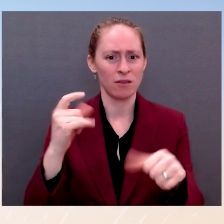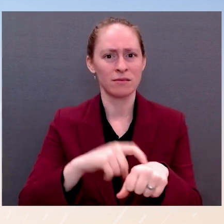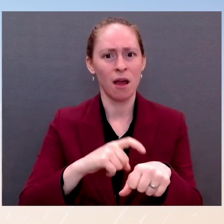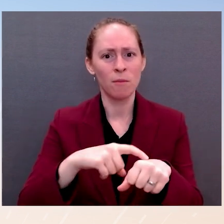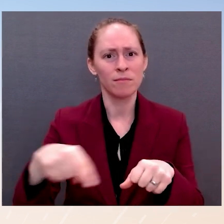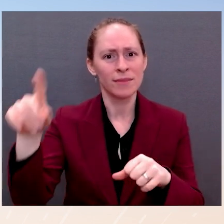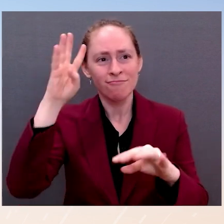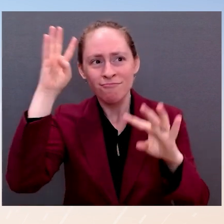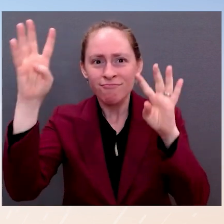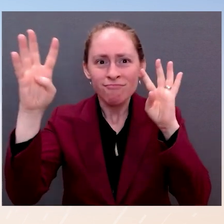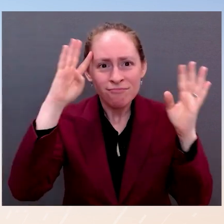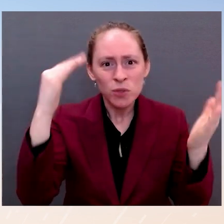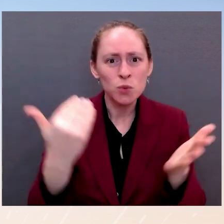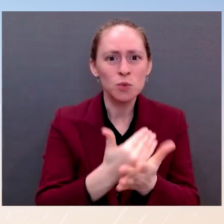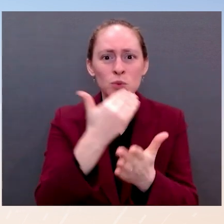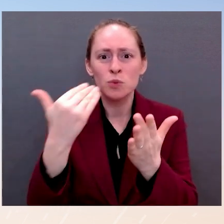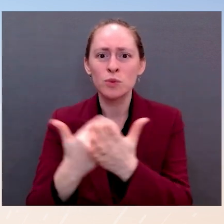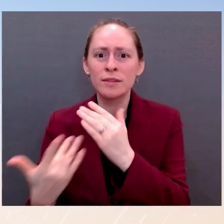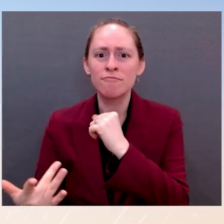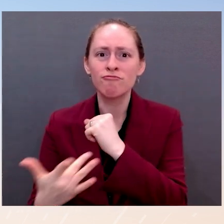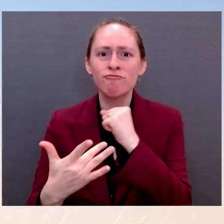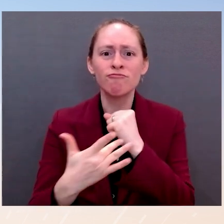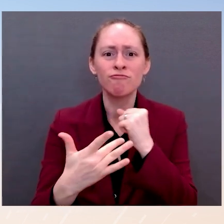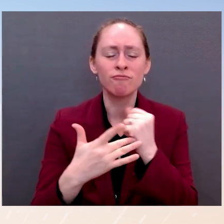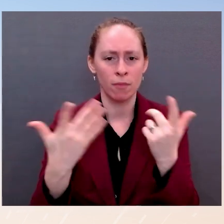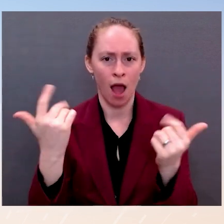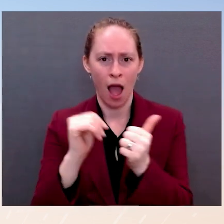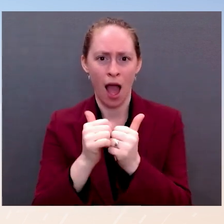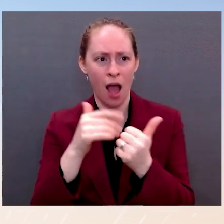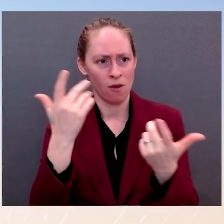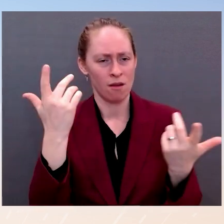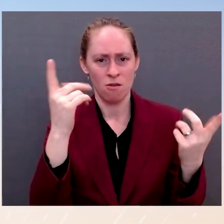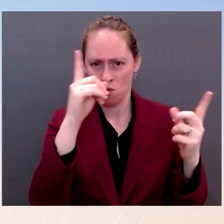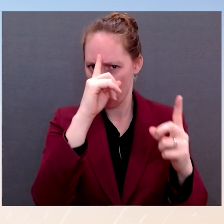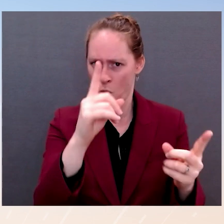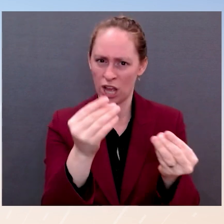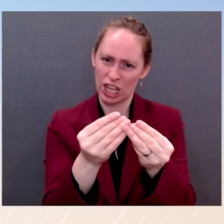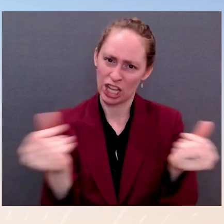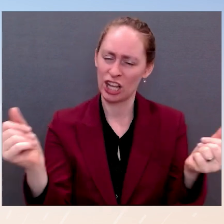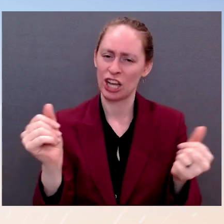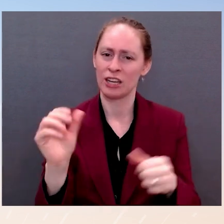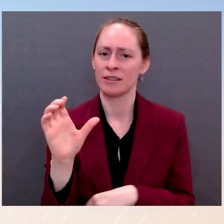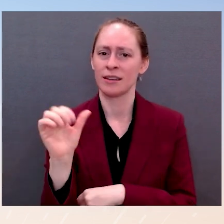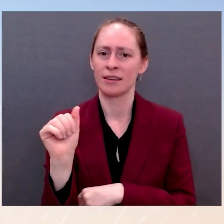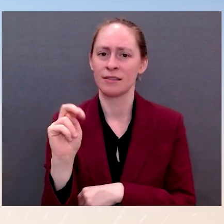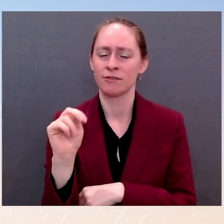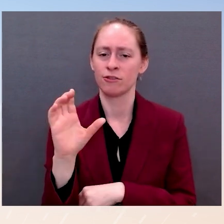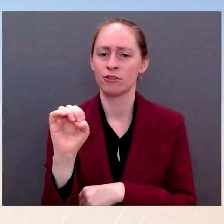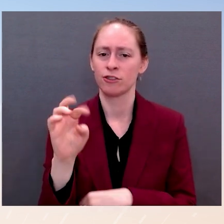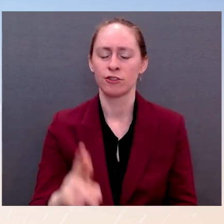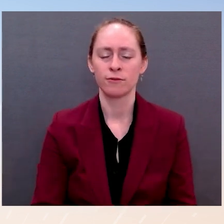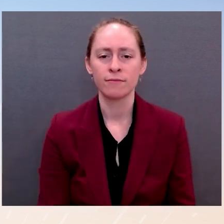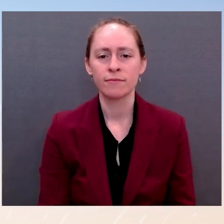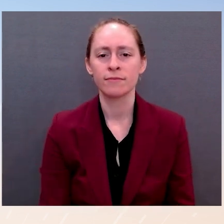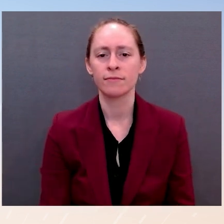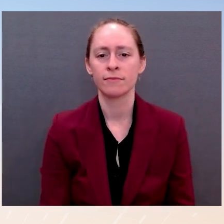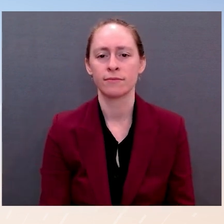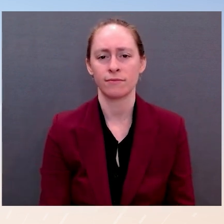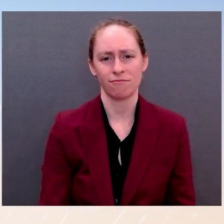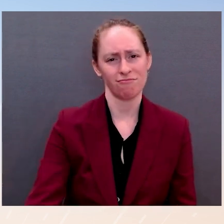by mobilizing a whole government approach to addressing cancer. And this administration knows this work is important,